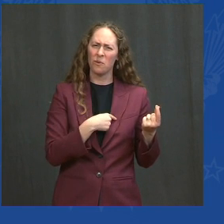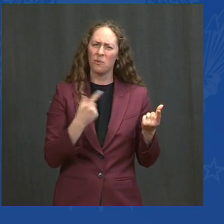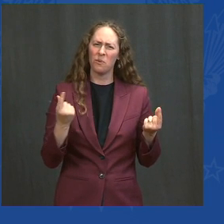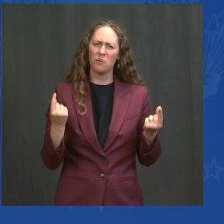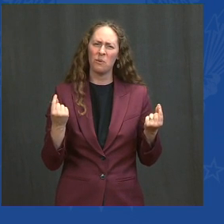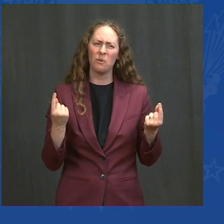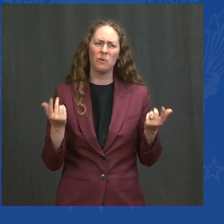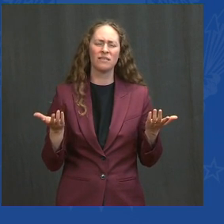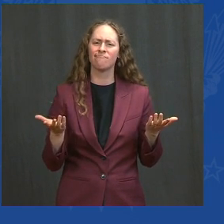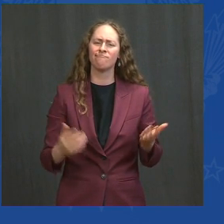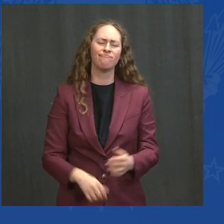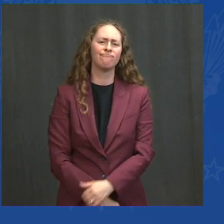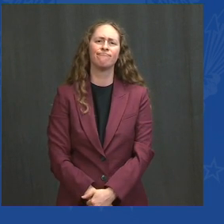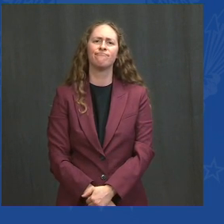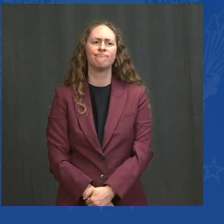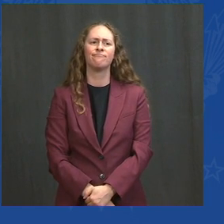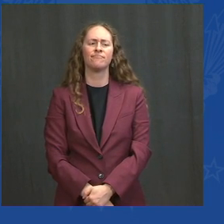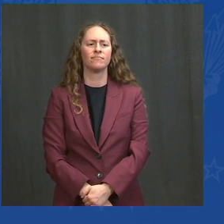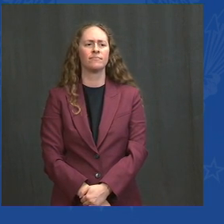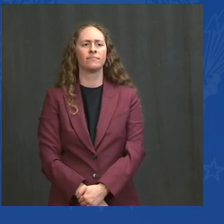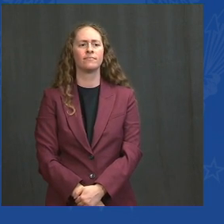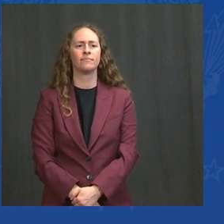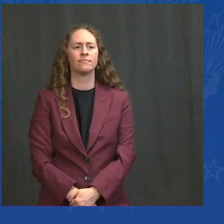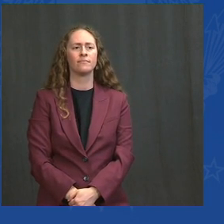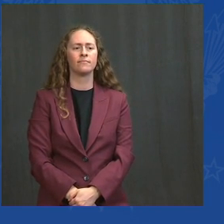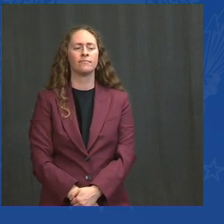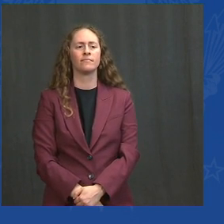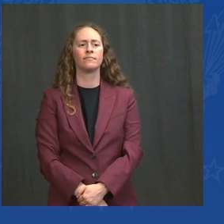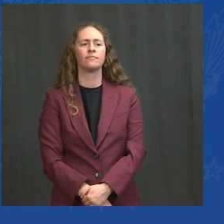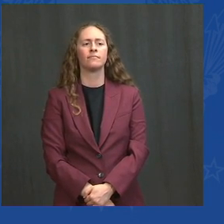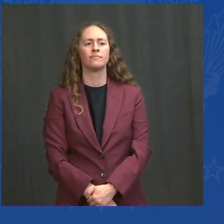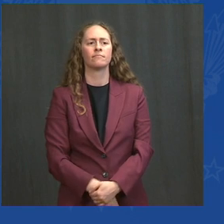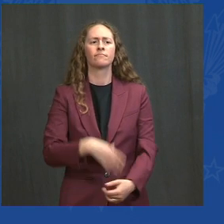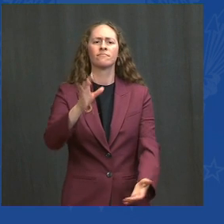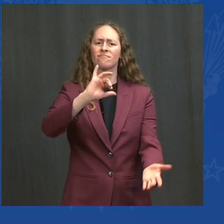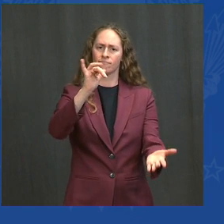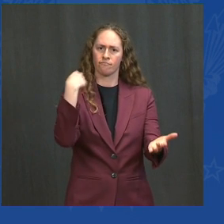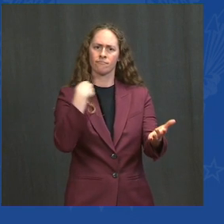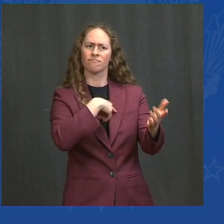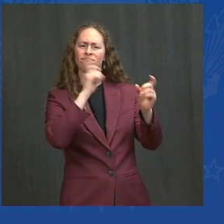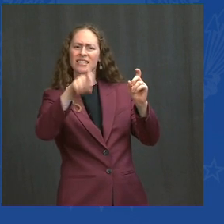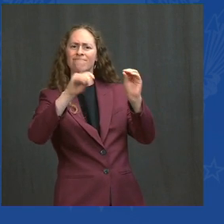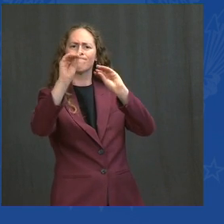This deal will also help high-speed Internet and make sure it's available to every American home,